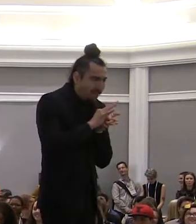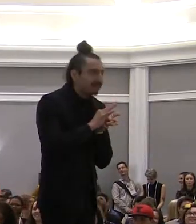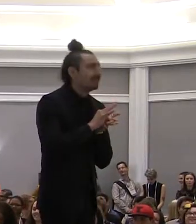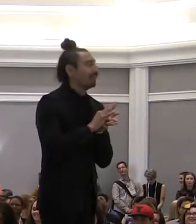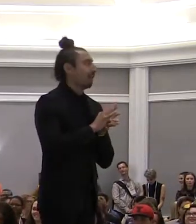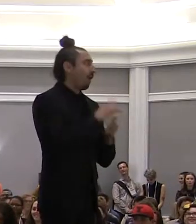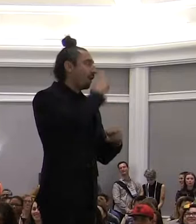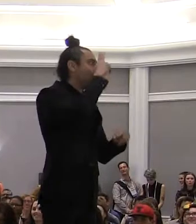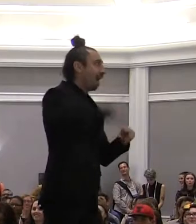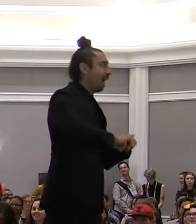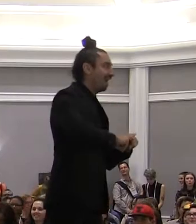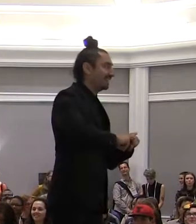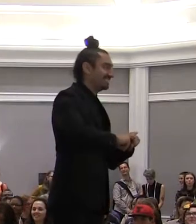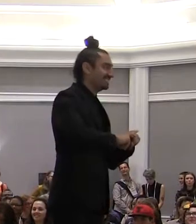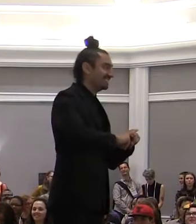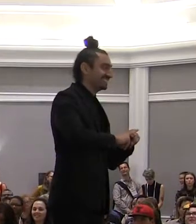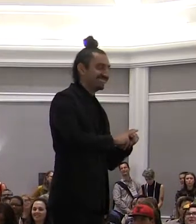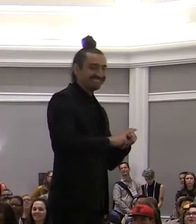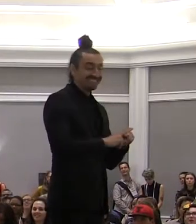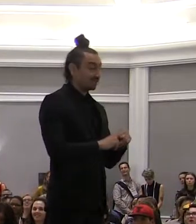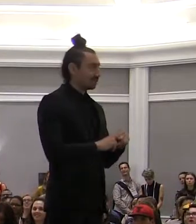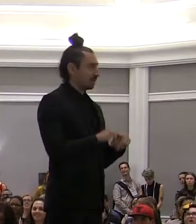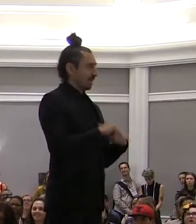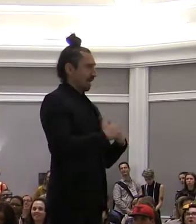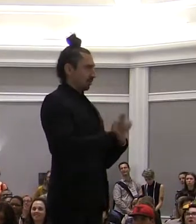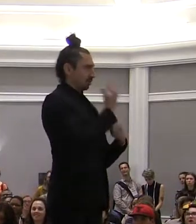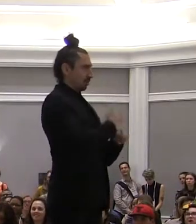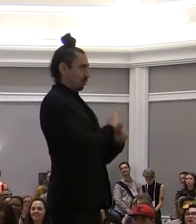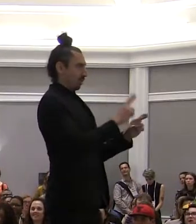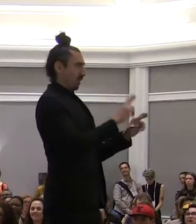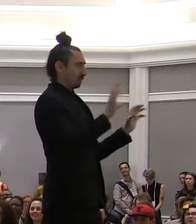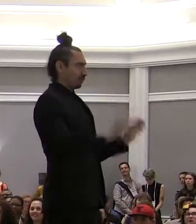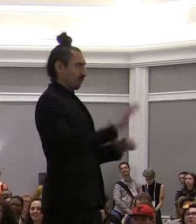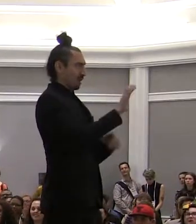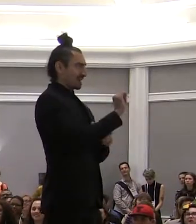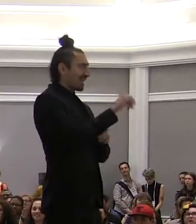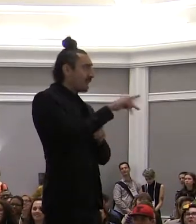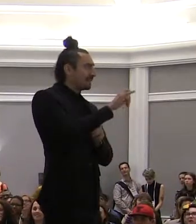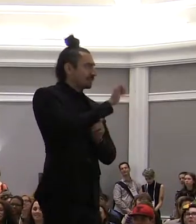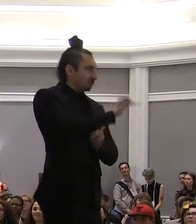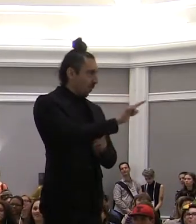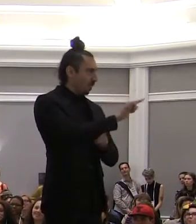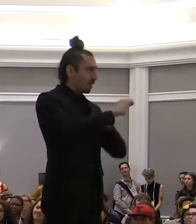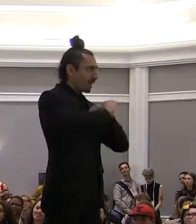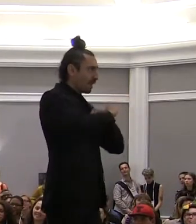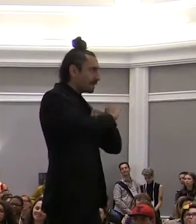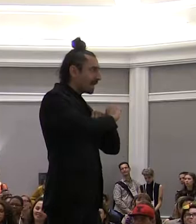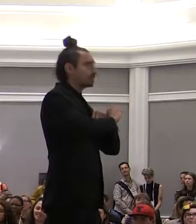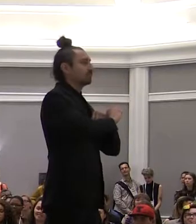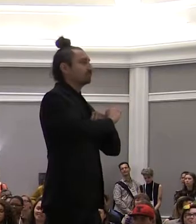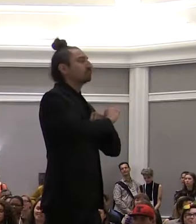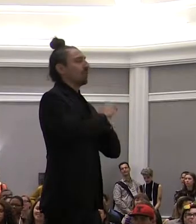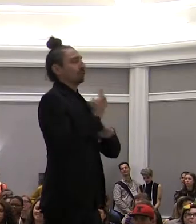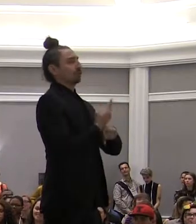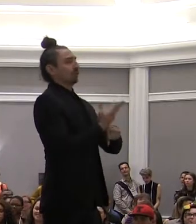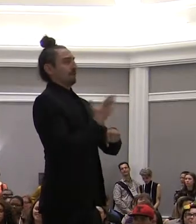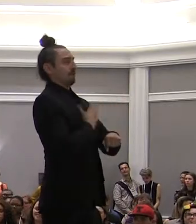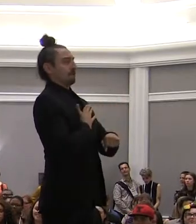How do you know if you are ready for a capital campaign? And we're going to use my theater, Cincinnati Playhouse as a little bit of a case study,